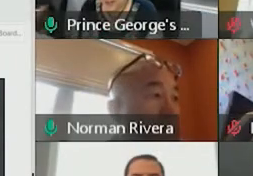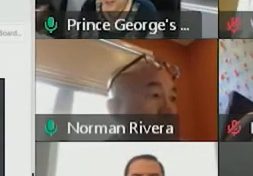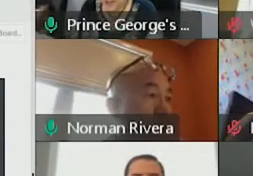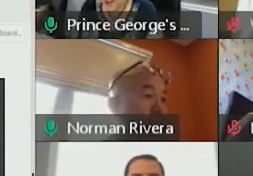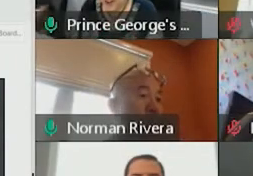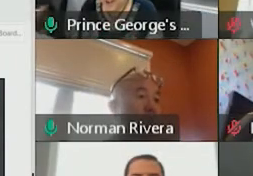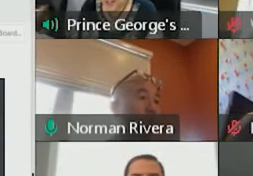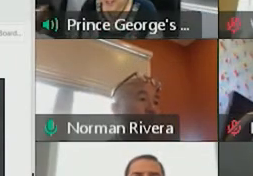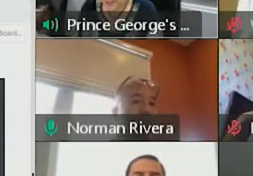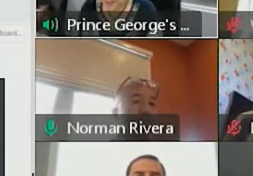Darrell Carrington?